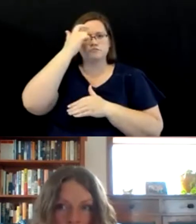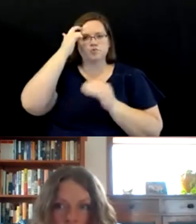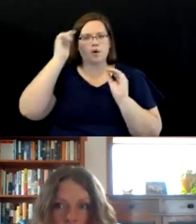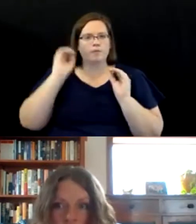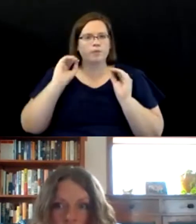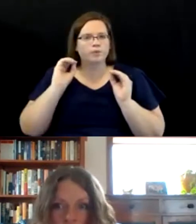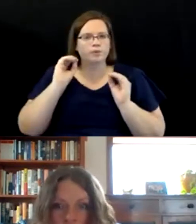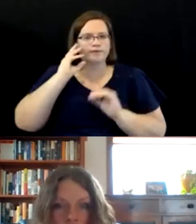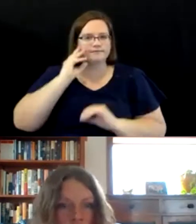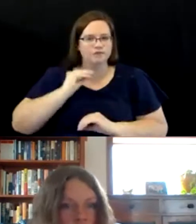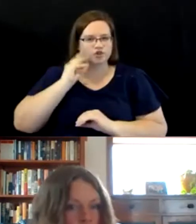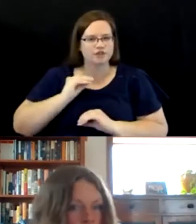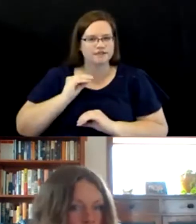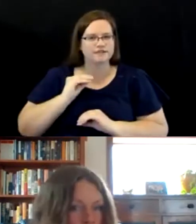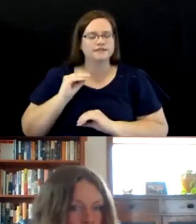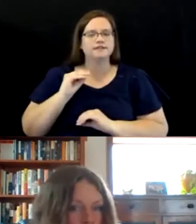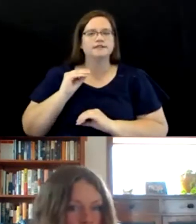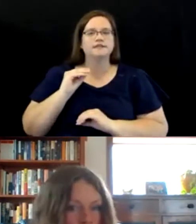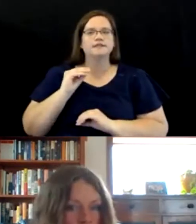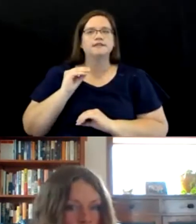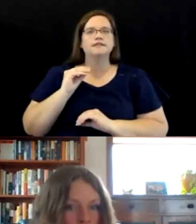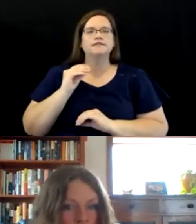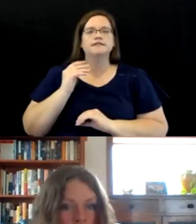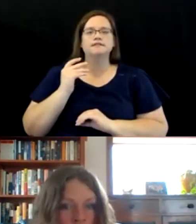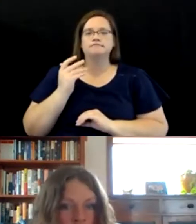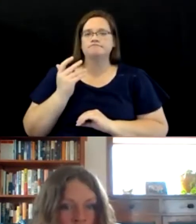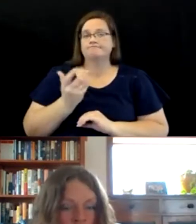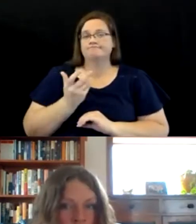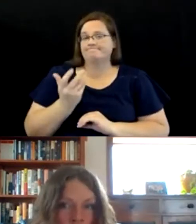. If we could get, you know, a little bit of